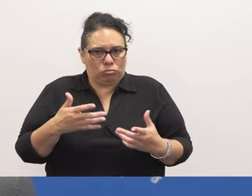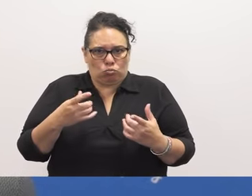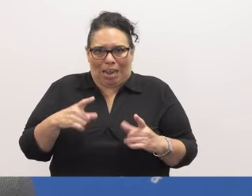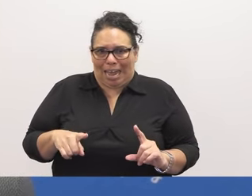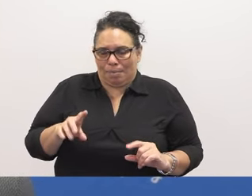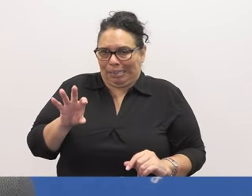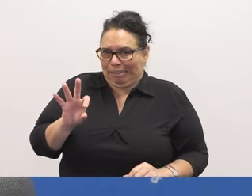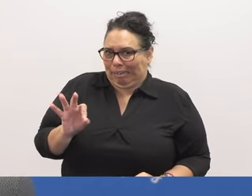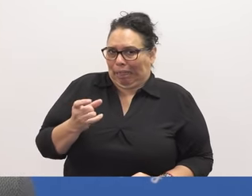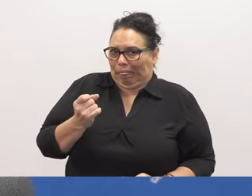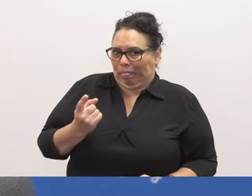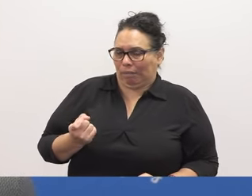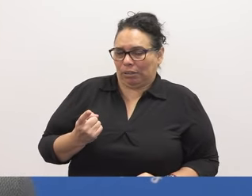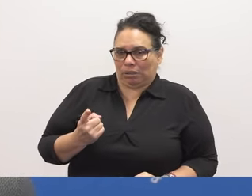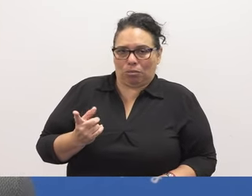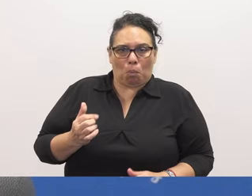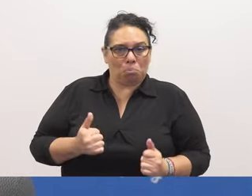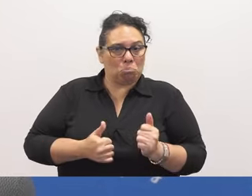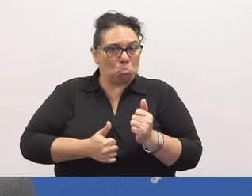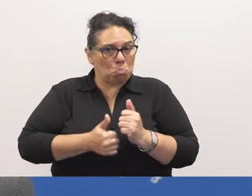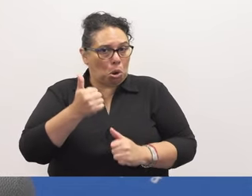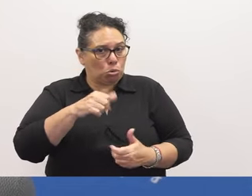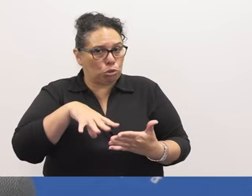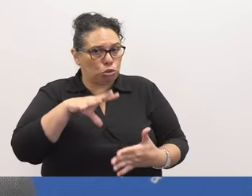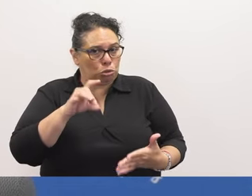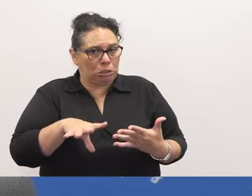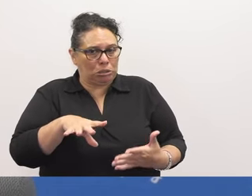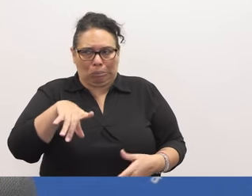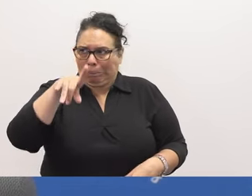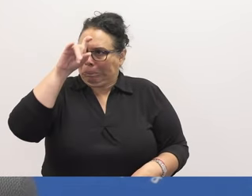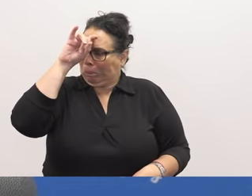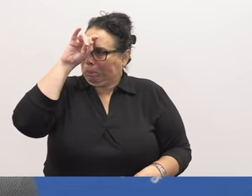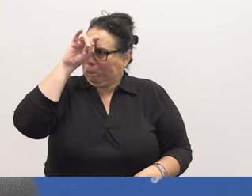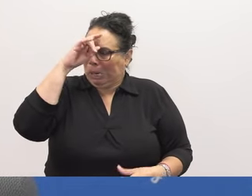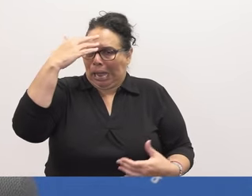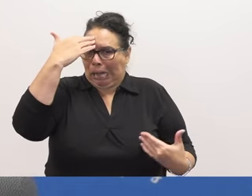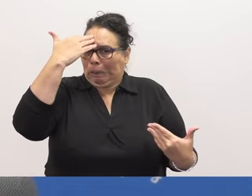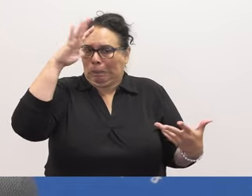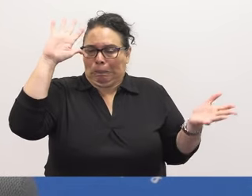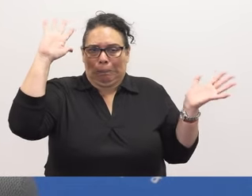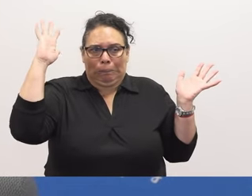what happened in 9/11? Most if not all the students in the breakout rooms had a question mark. Like, I don't know what that is.